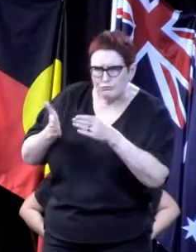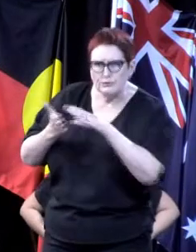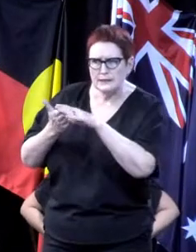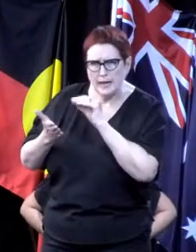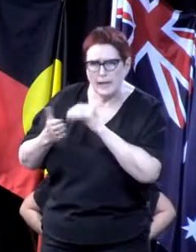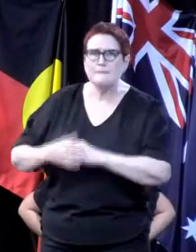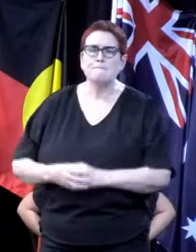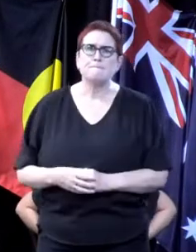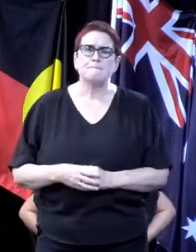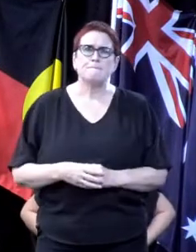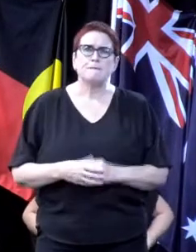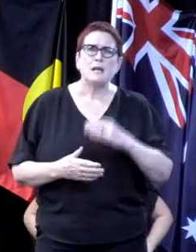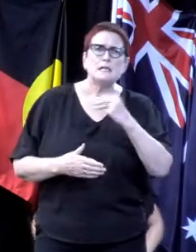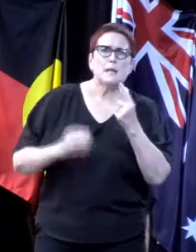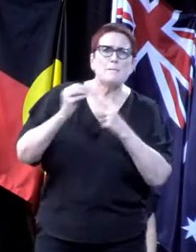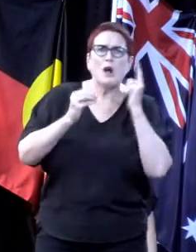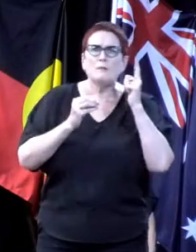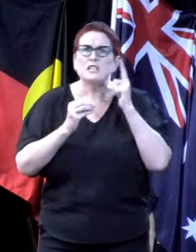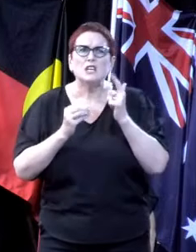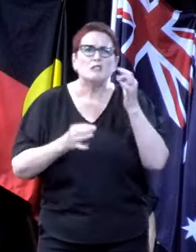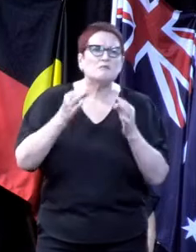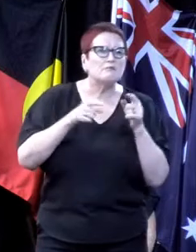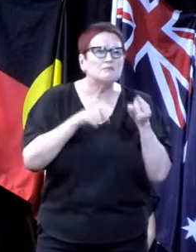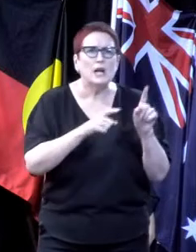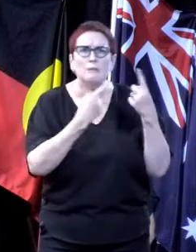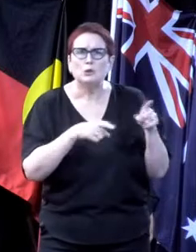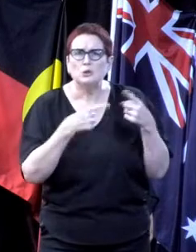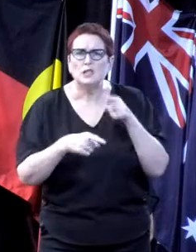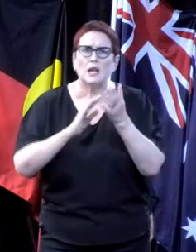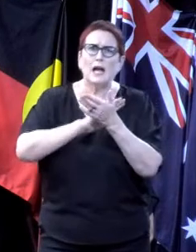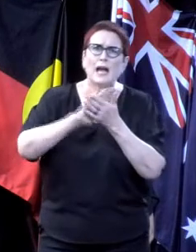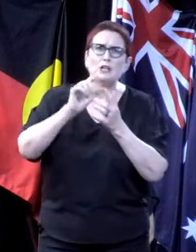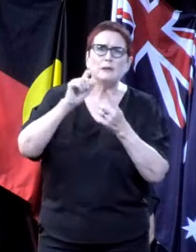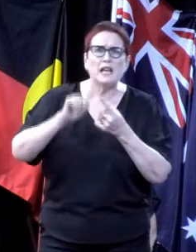So, some primary teachers choose to do music or HPE or a language.